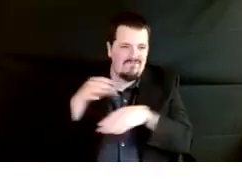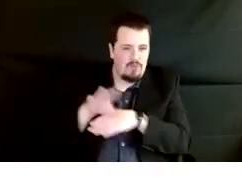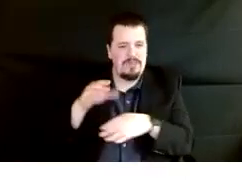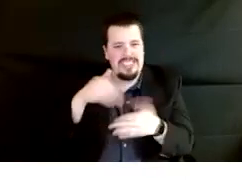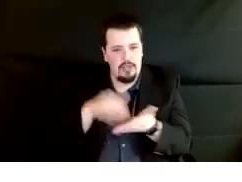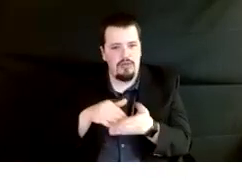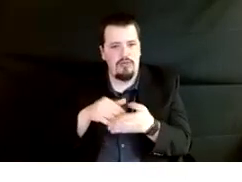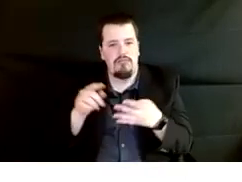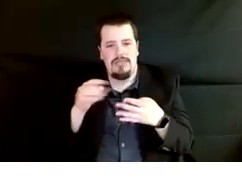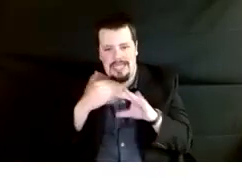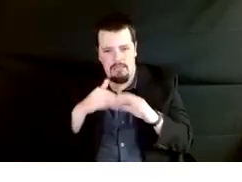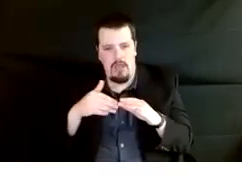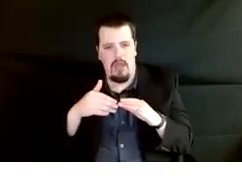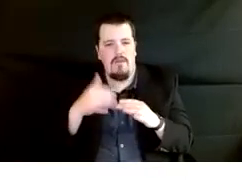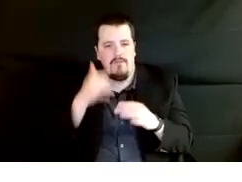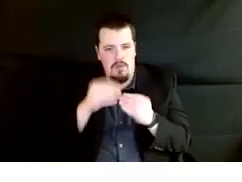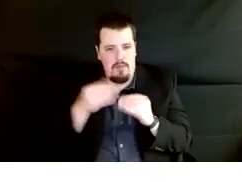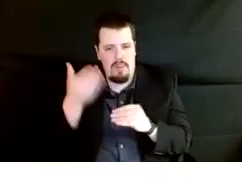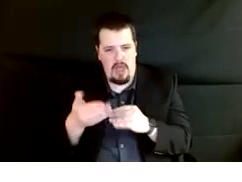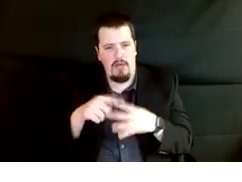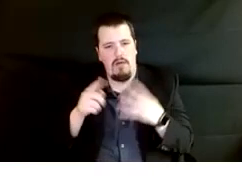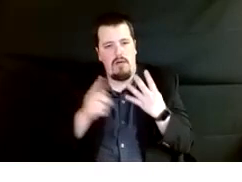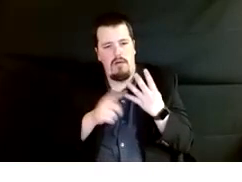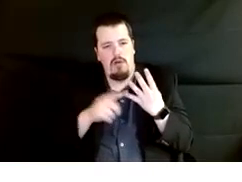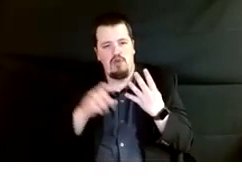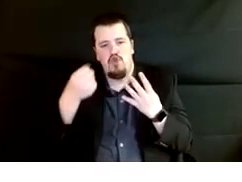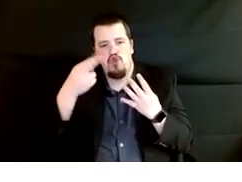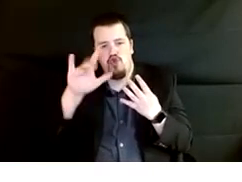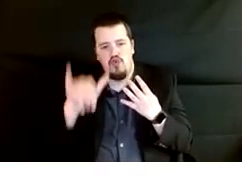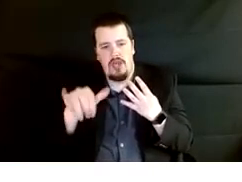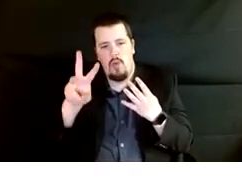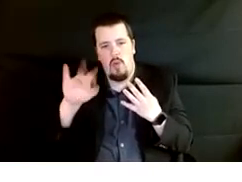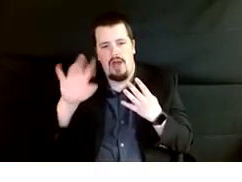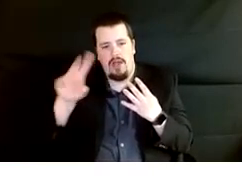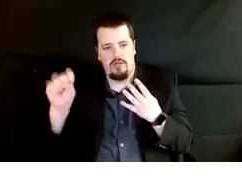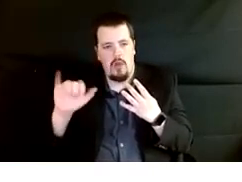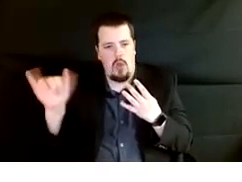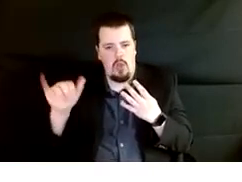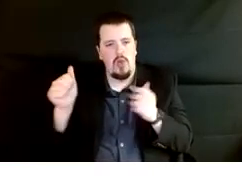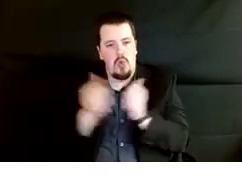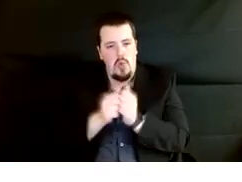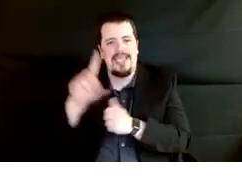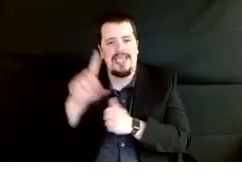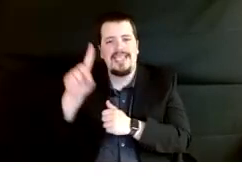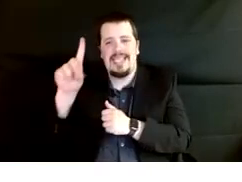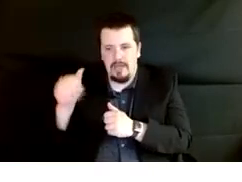and a phone number and Sherry Wilds is also with Disability Rights Tennessee and can be